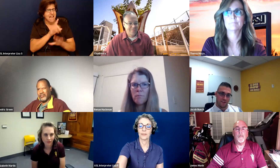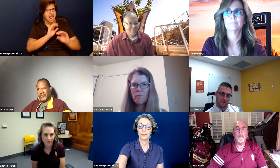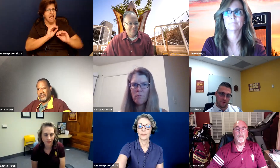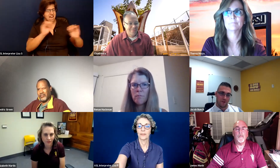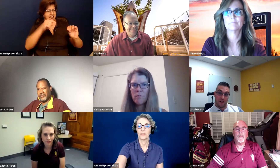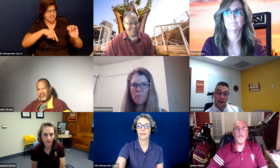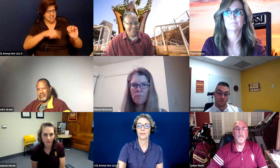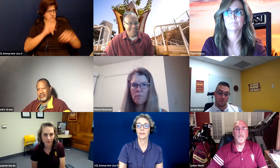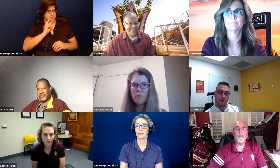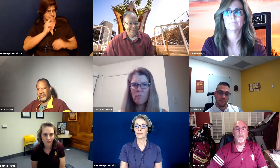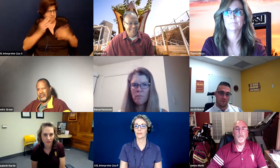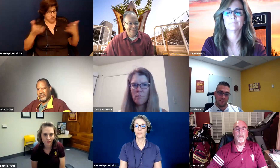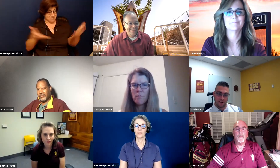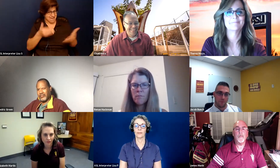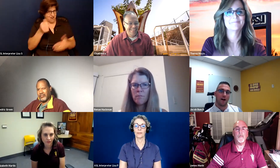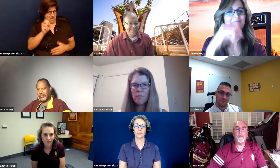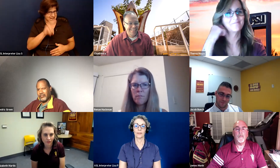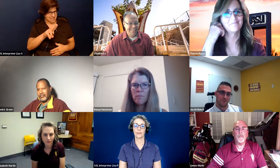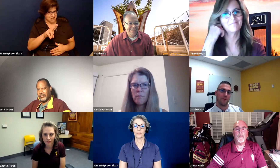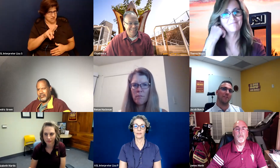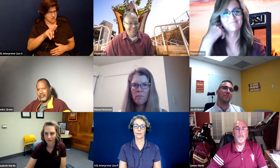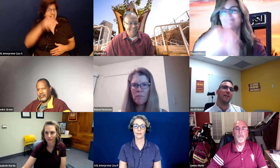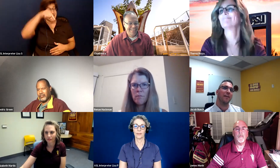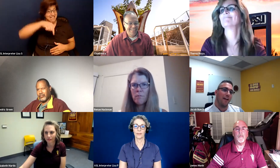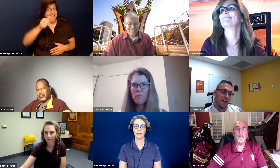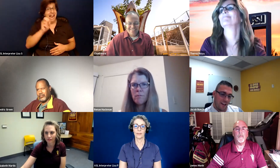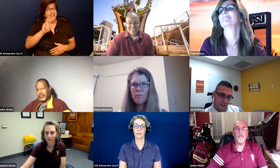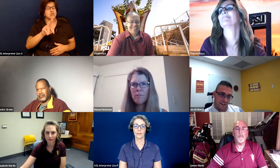It's actually was all a very, very positive experience as ASU.